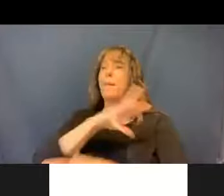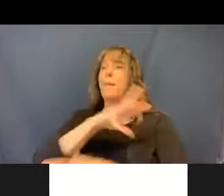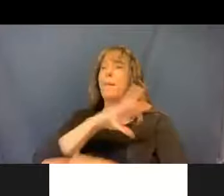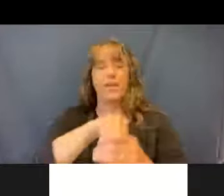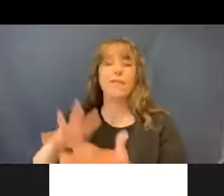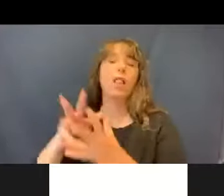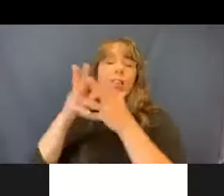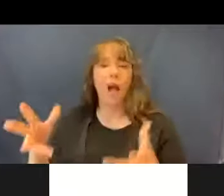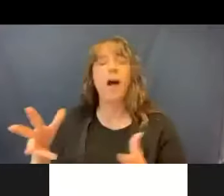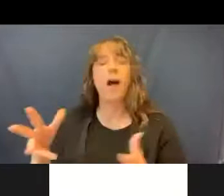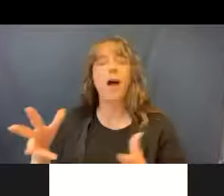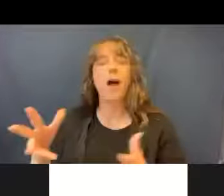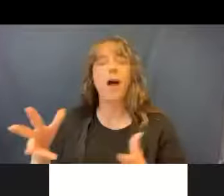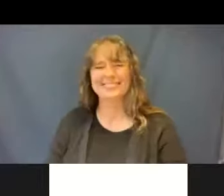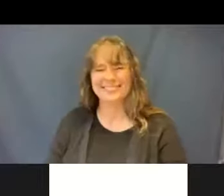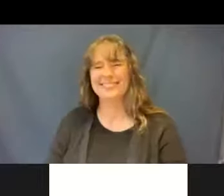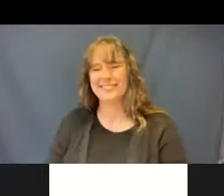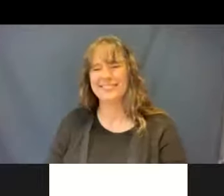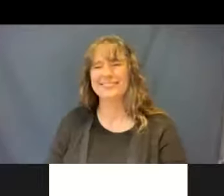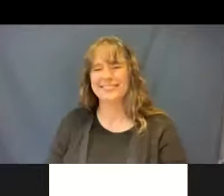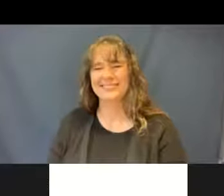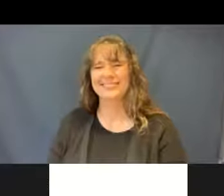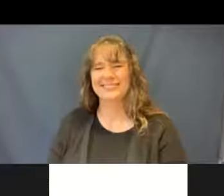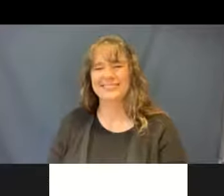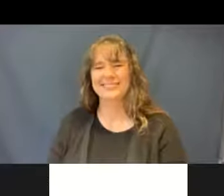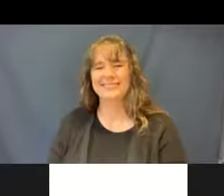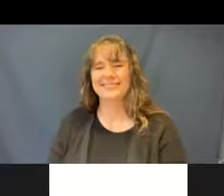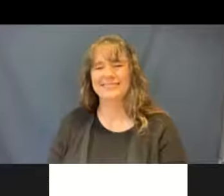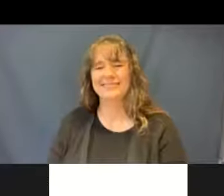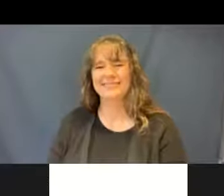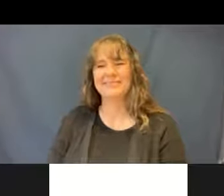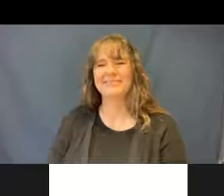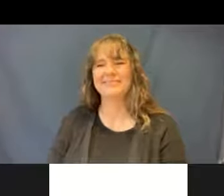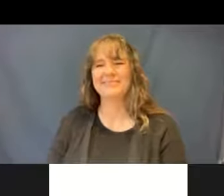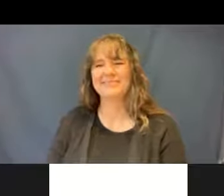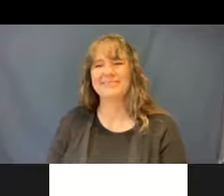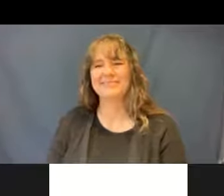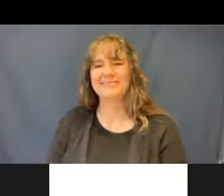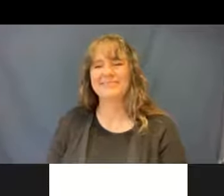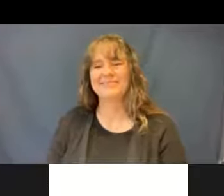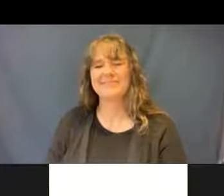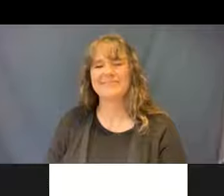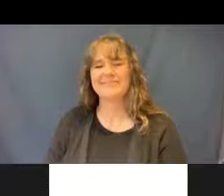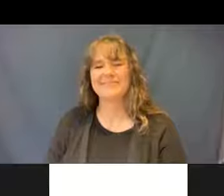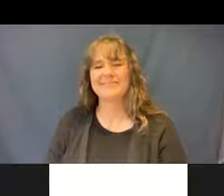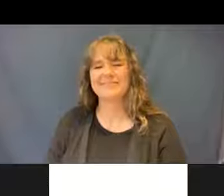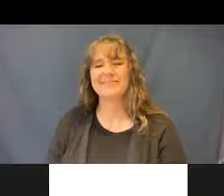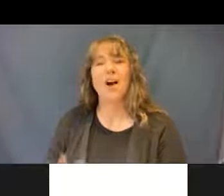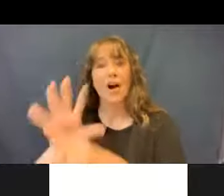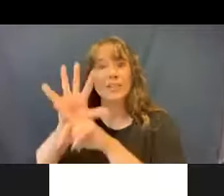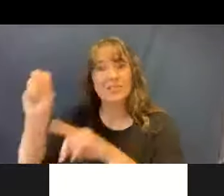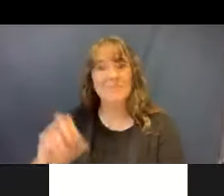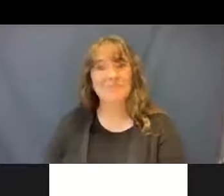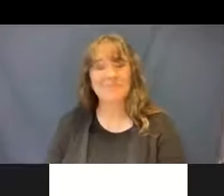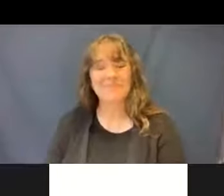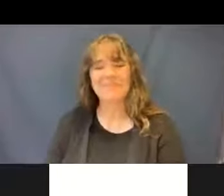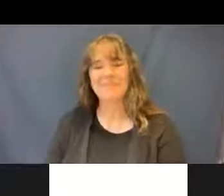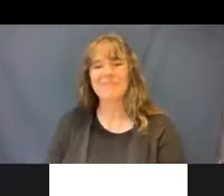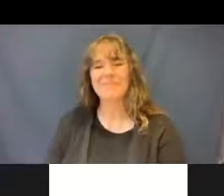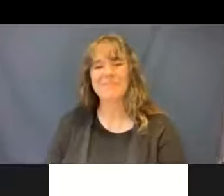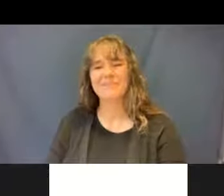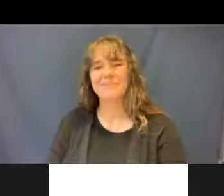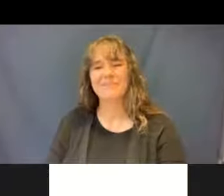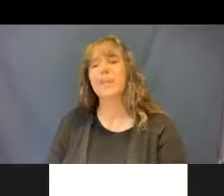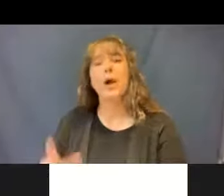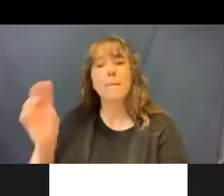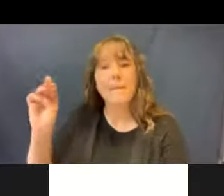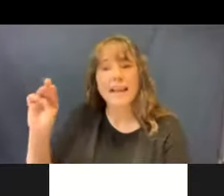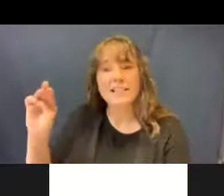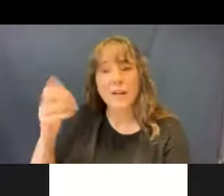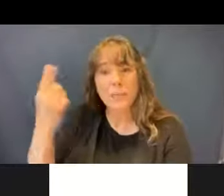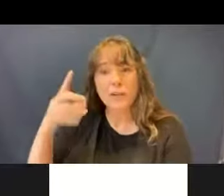Awesome. I don't know if Madisen had anything to add.